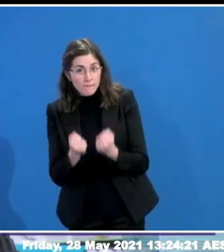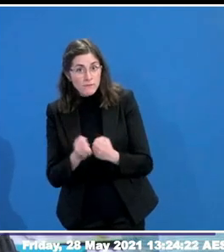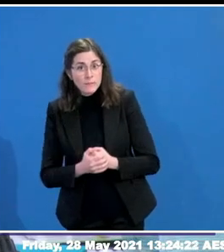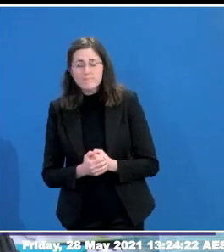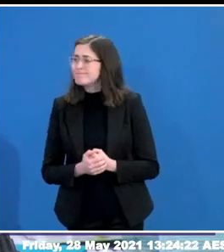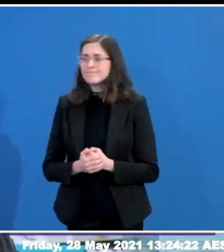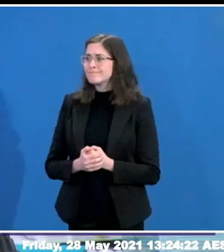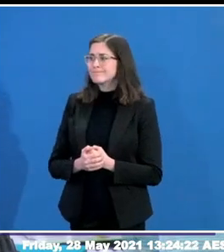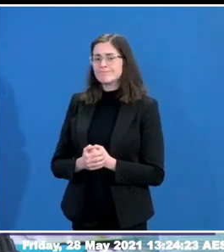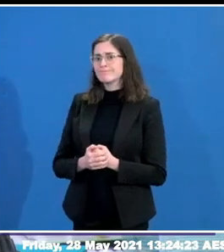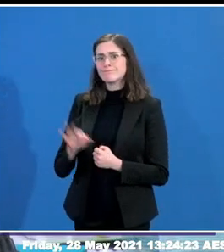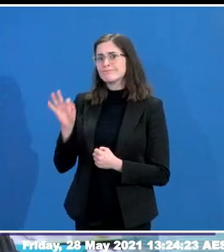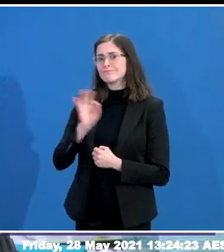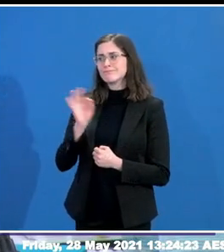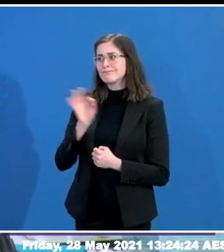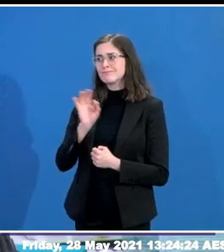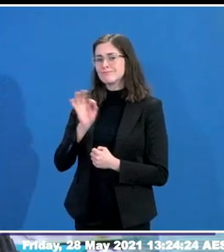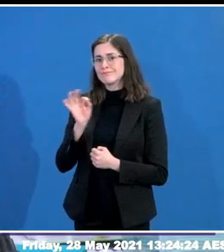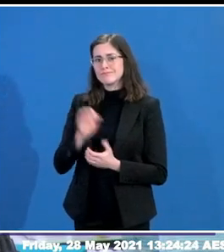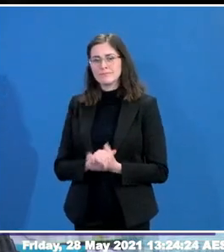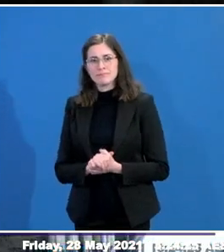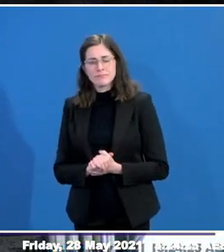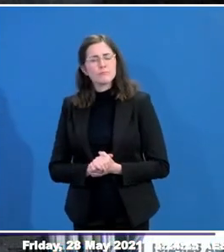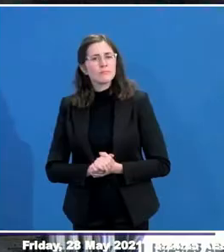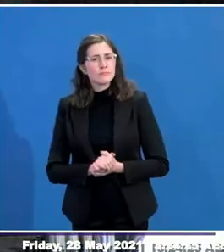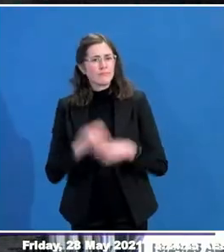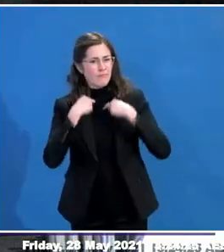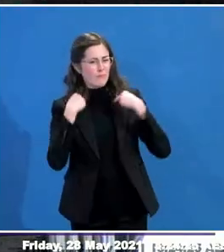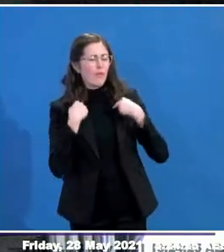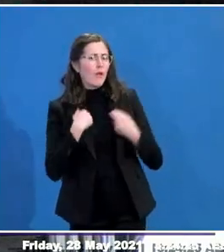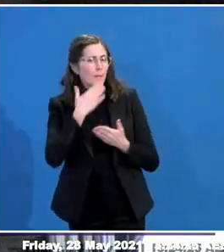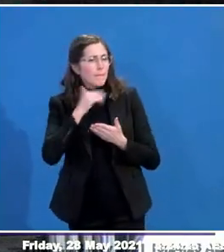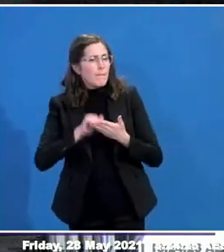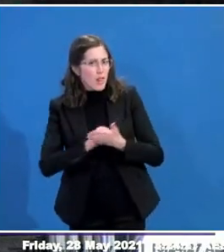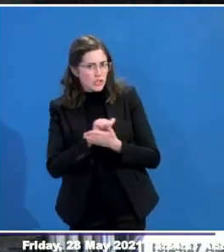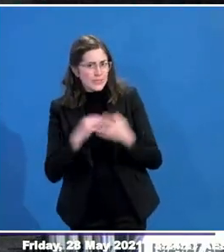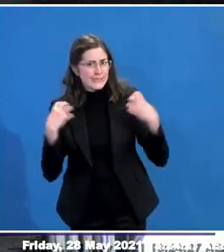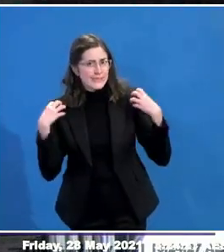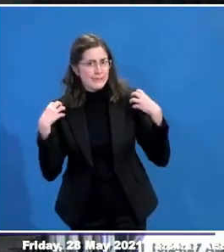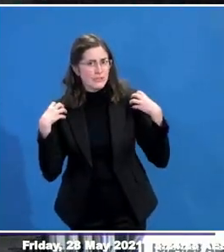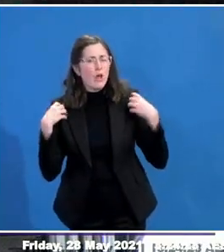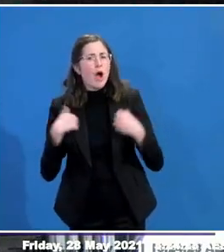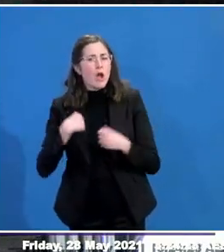No. I'm sorry if it hasn't made its way there, Commissioner. I am not going to the content of the document.